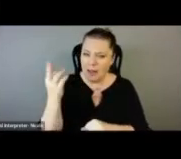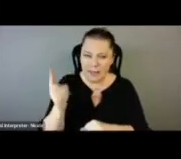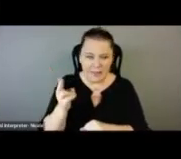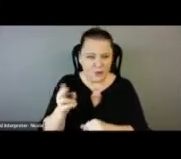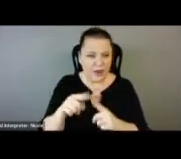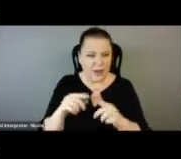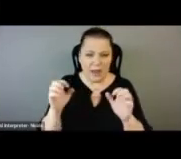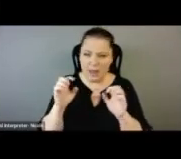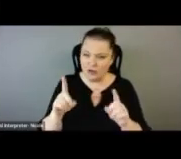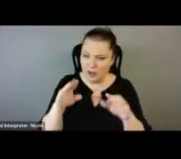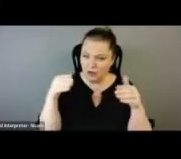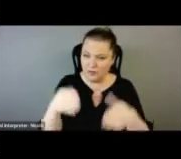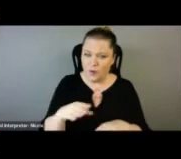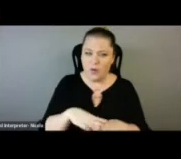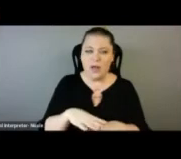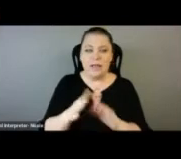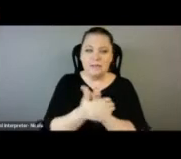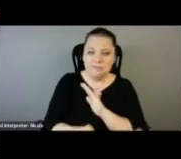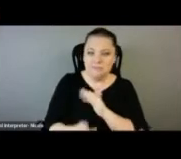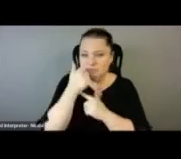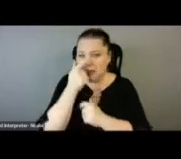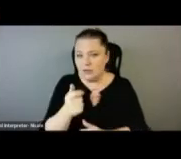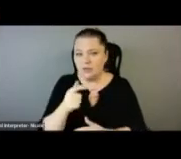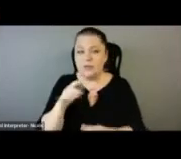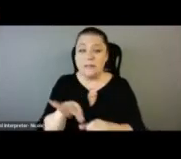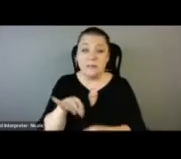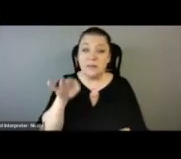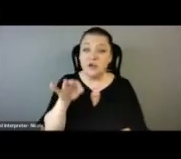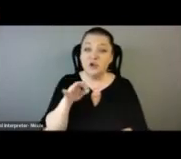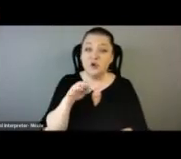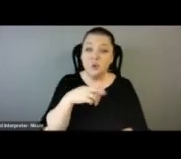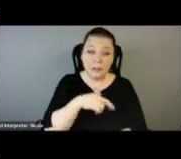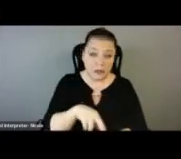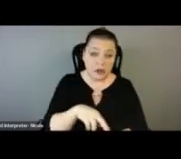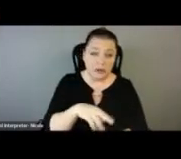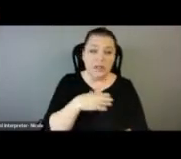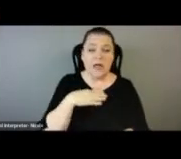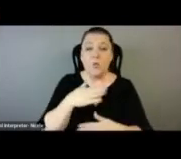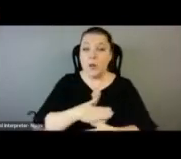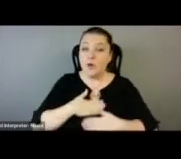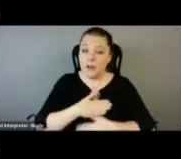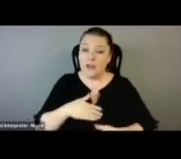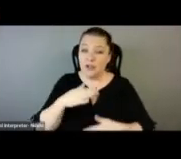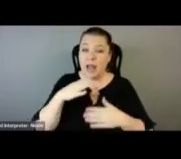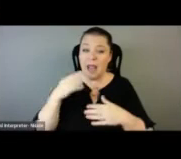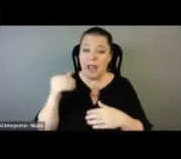interests, spiritual and religious recreational and resiliency. Next slide, please.